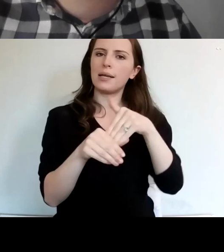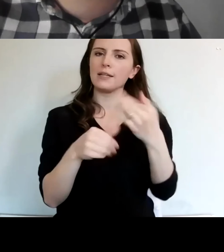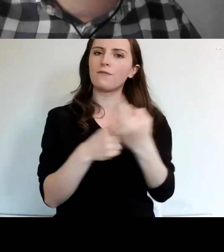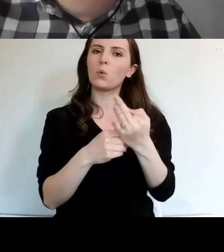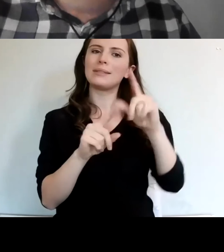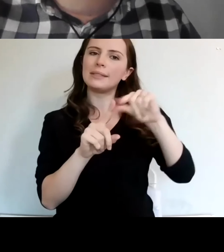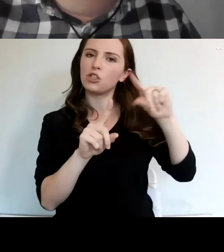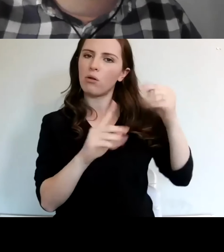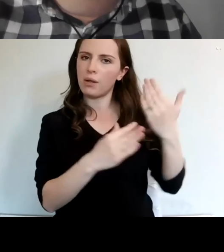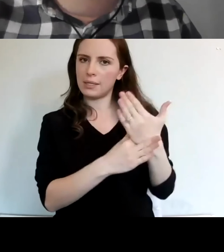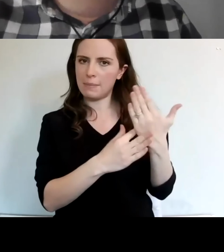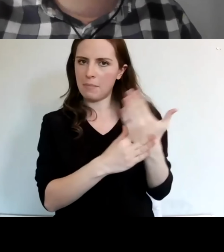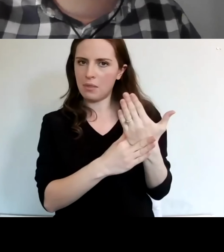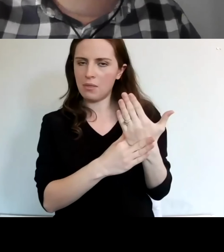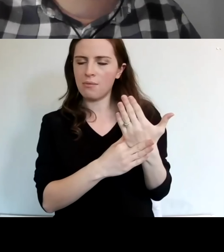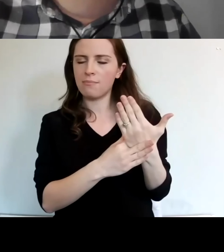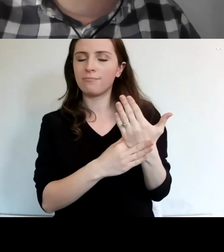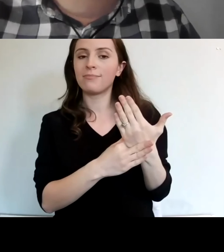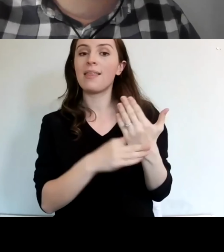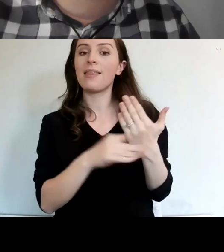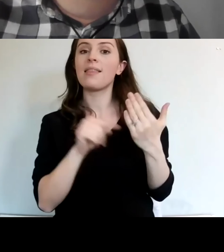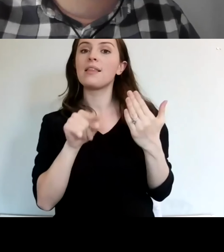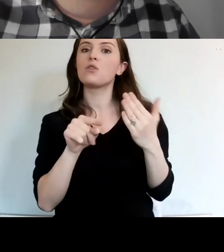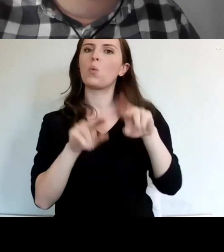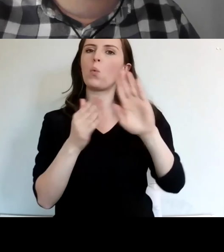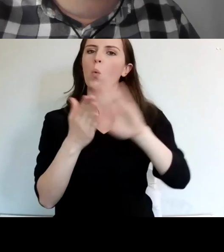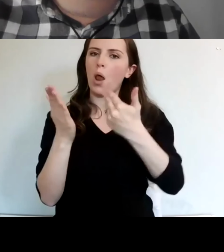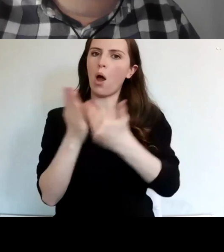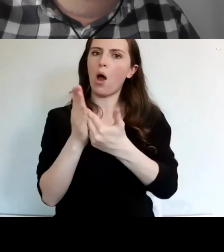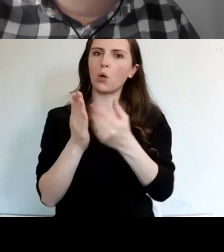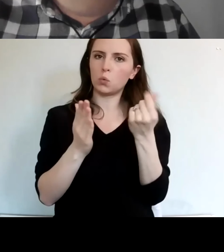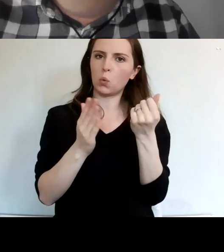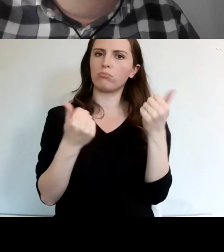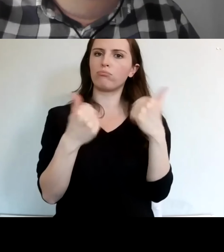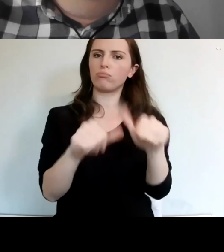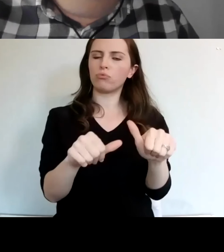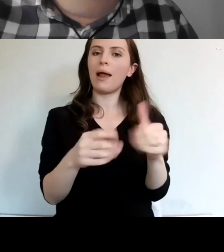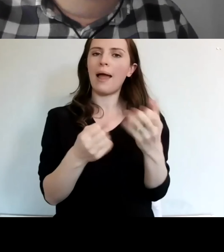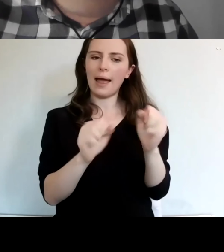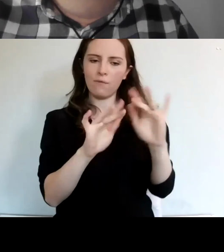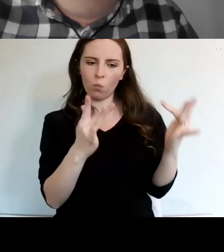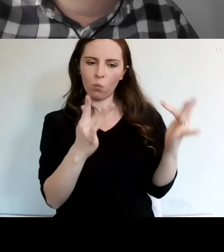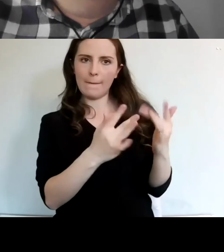Based on the fact that this new legislation is coming in and we have the Web Accessibility Directive and we have other legislation